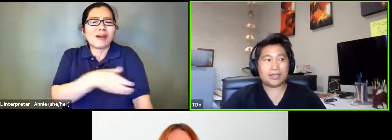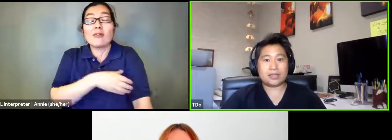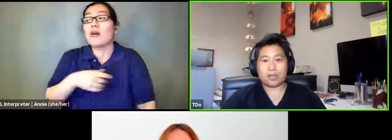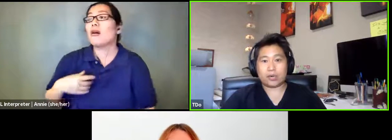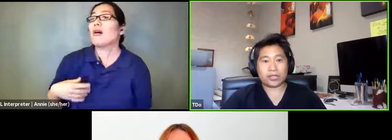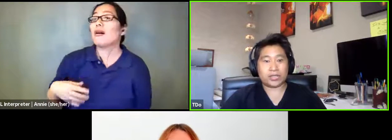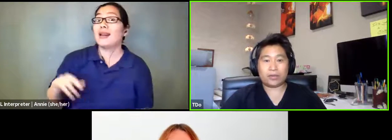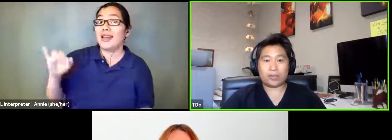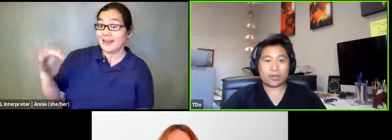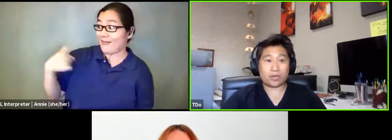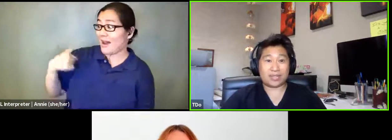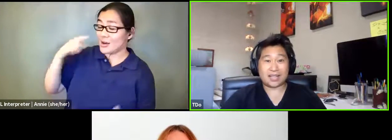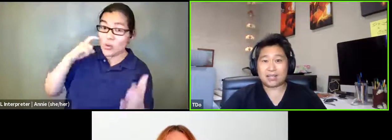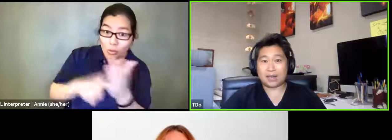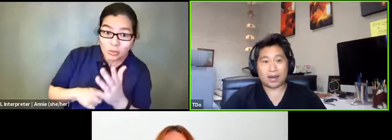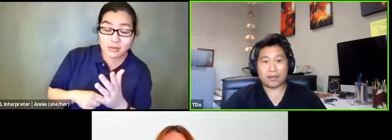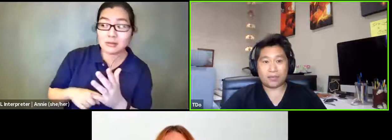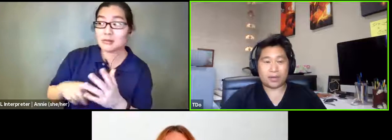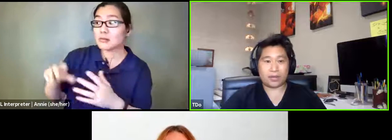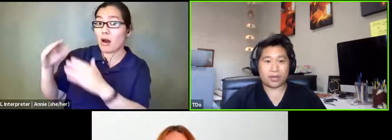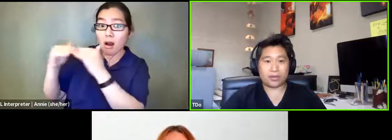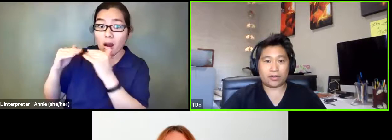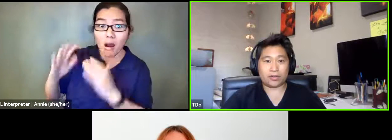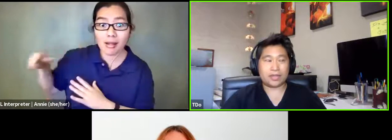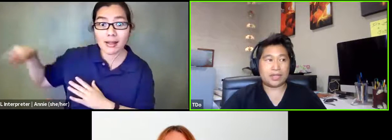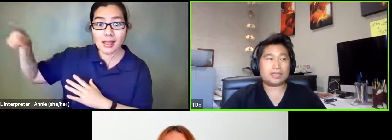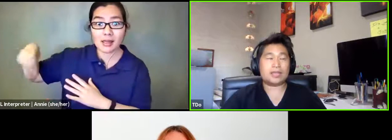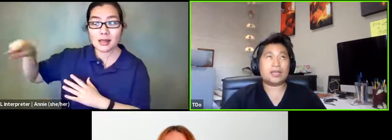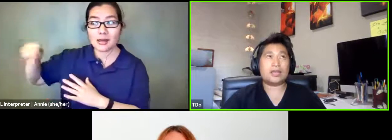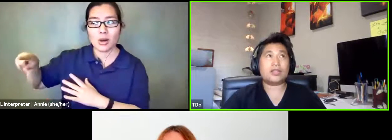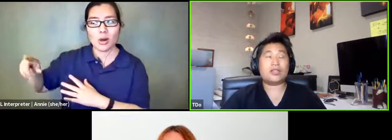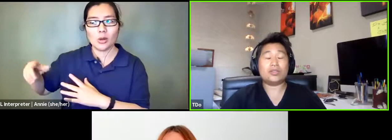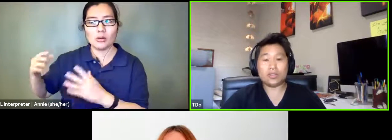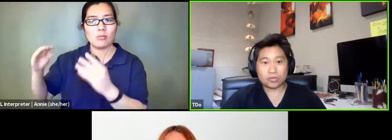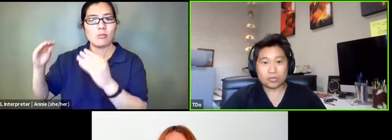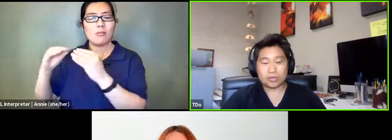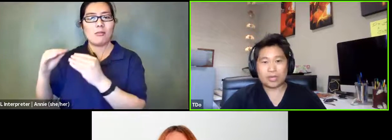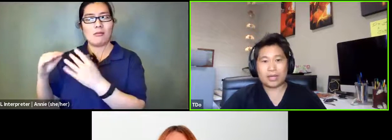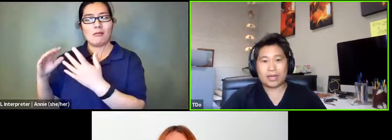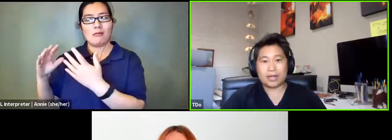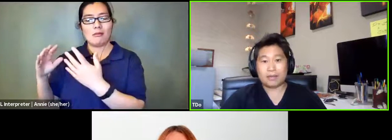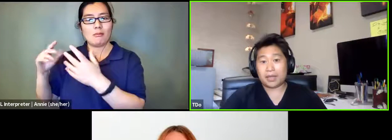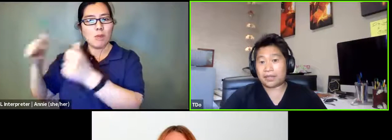in support of sharing resources that's not of the minority group it is huge because it